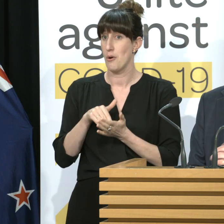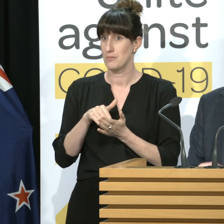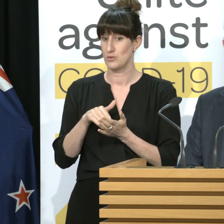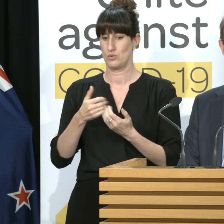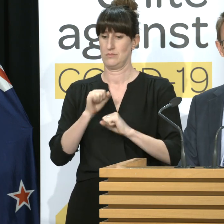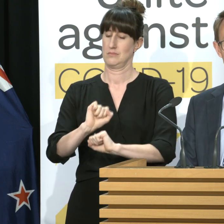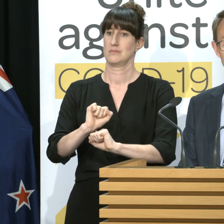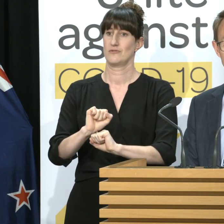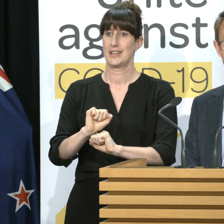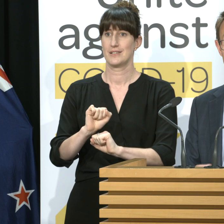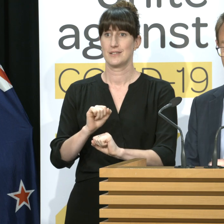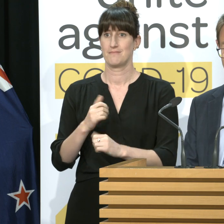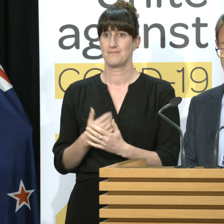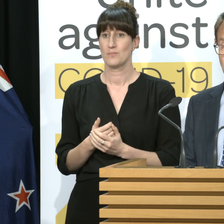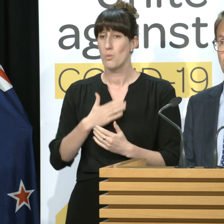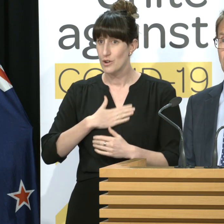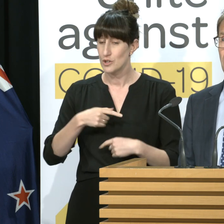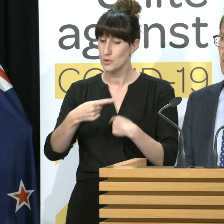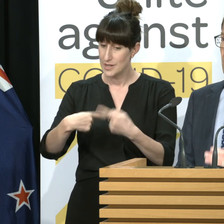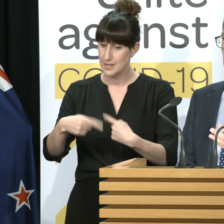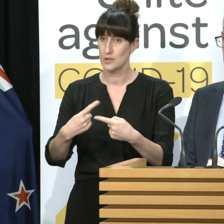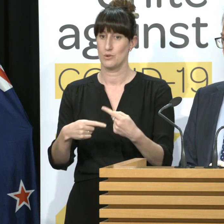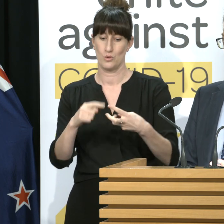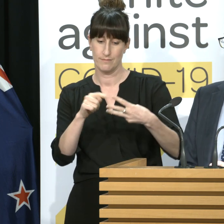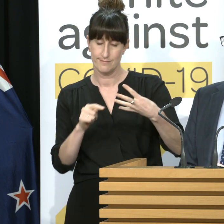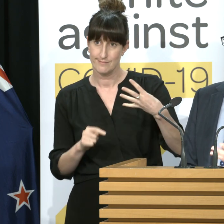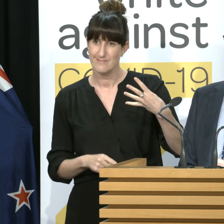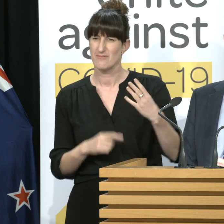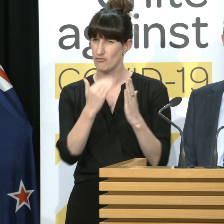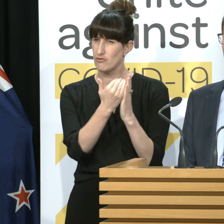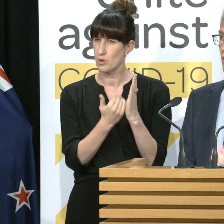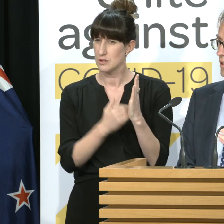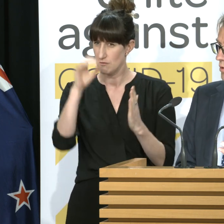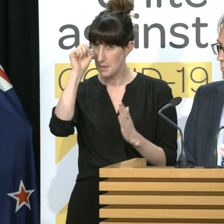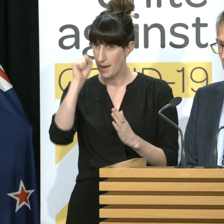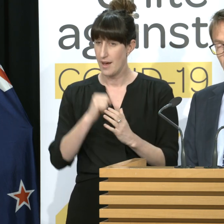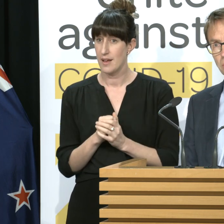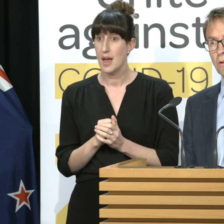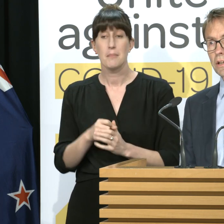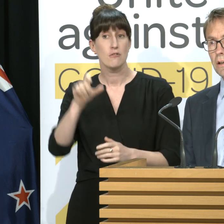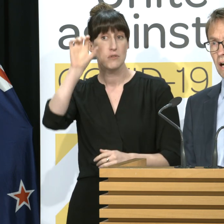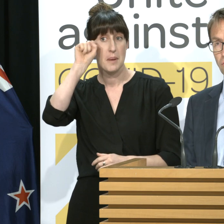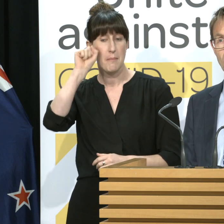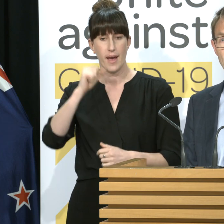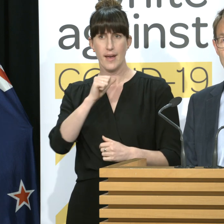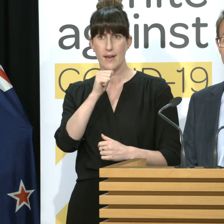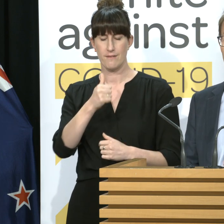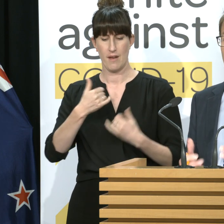that we want all New Zealanders to continue to do. And what I'd just like to remind people of are the symptoms you should be looking out for